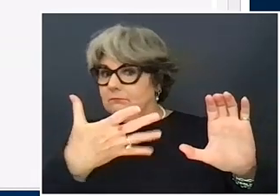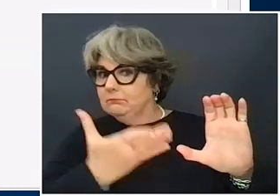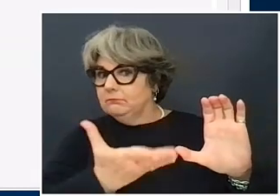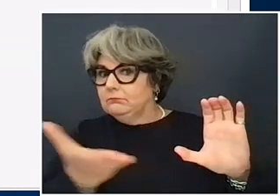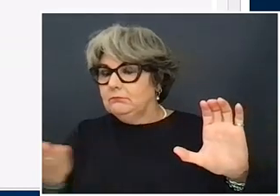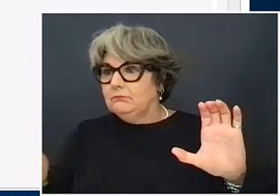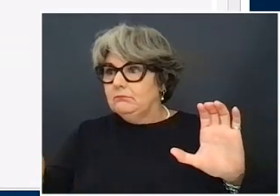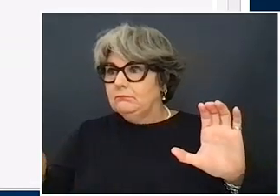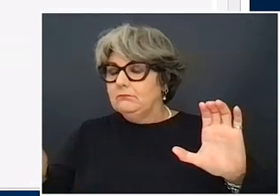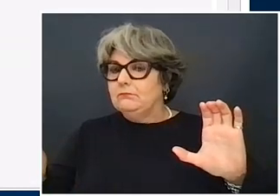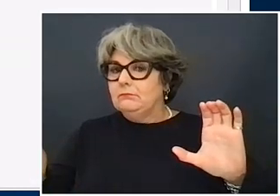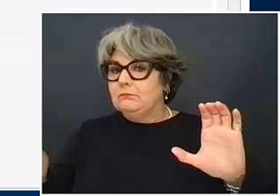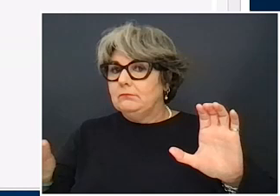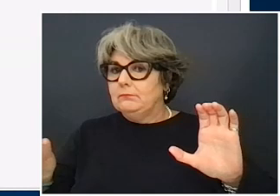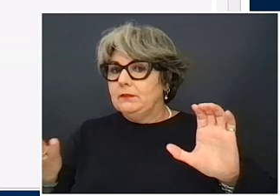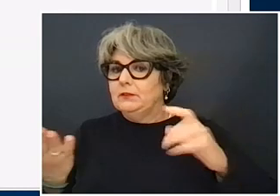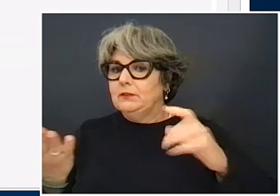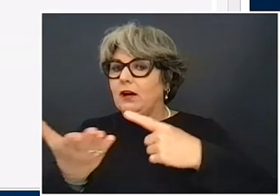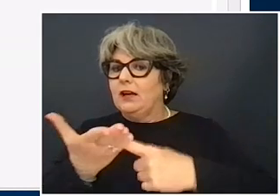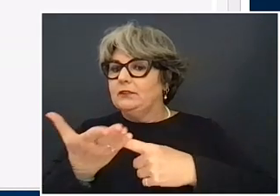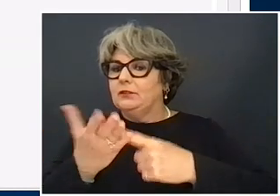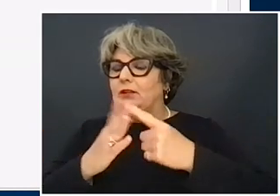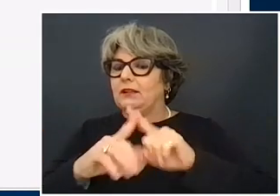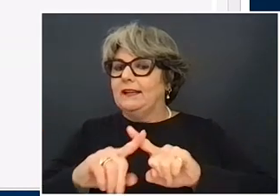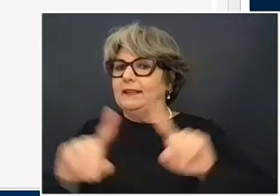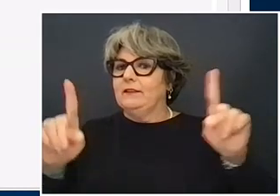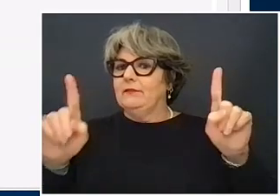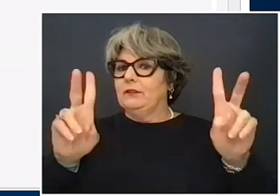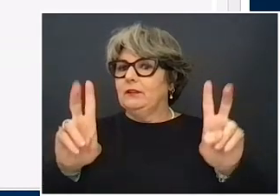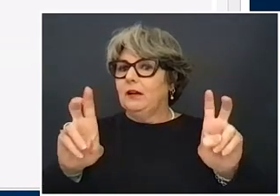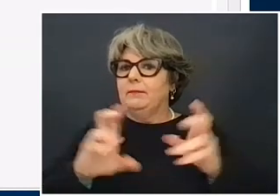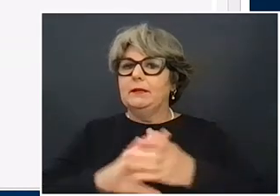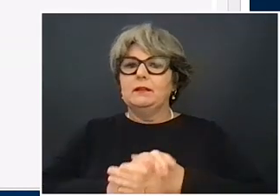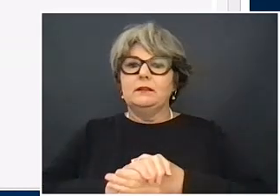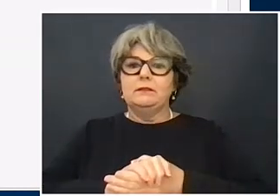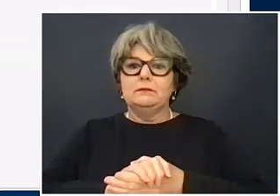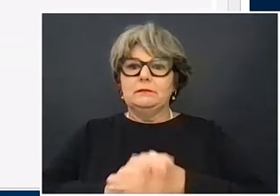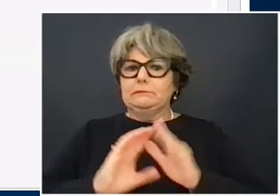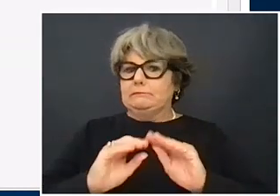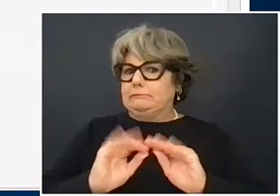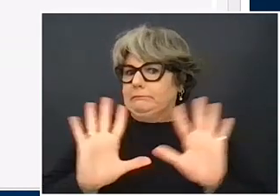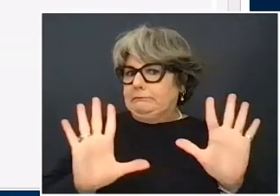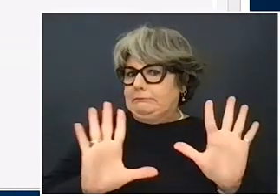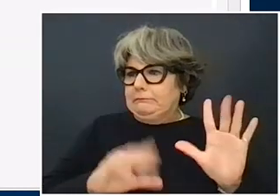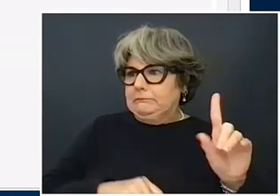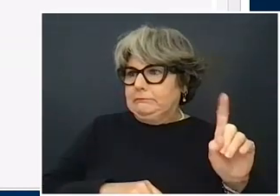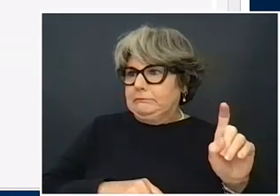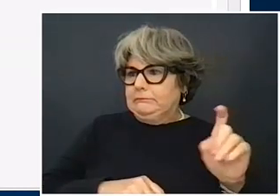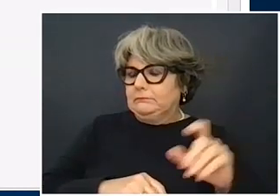different topic, if that makes sense. Please go ahead, Laura.